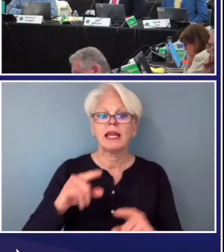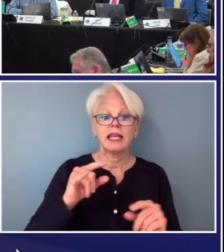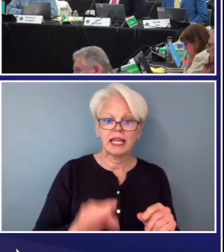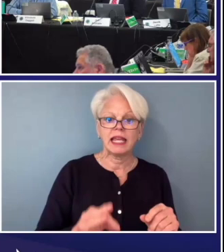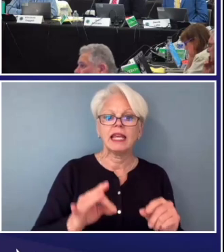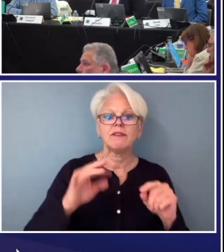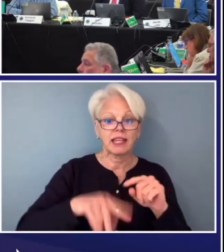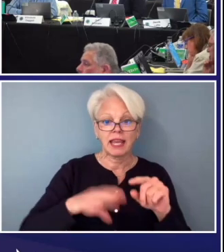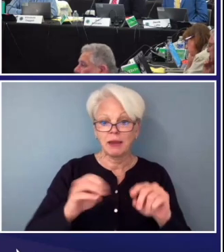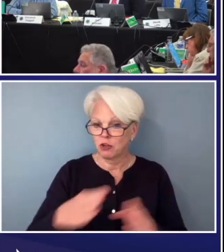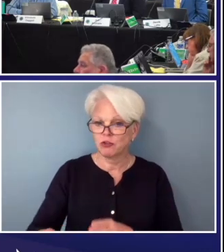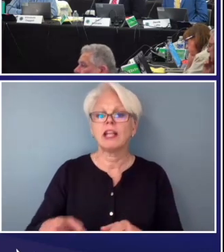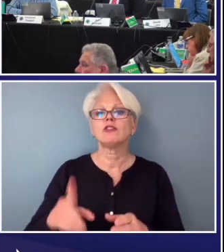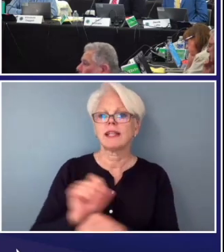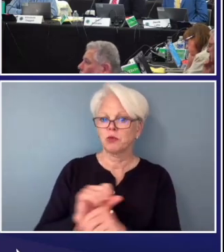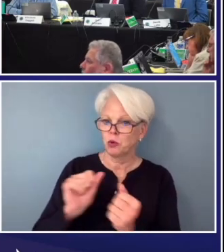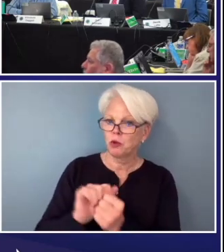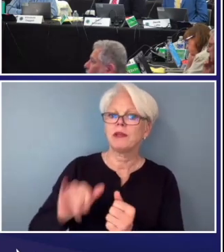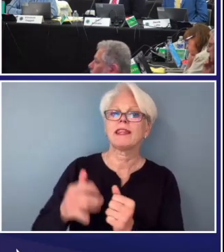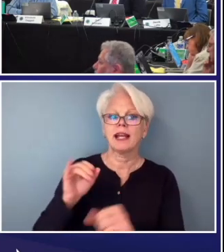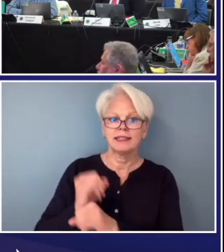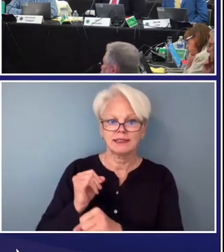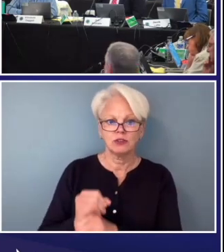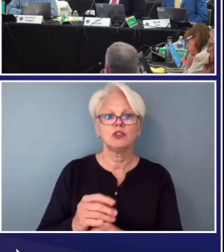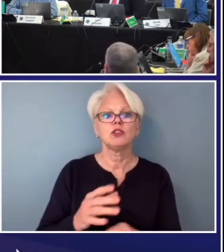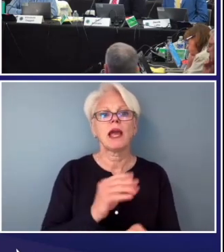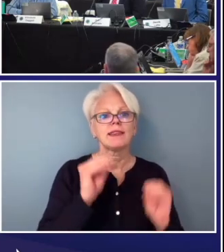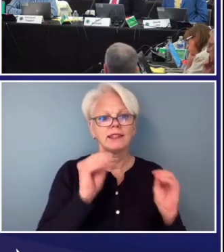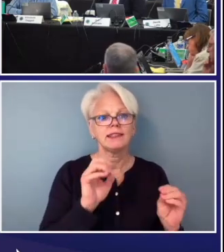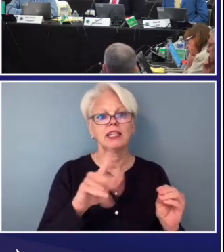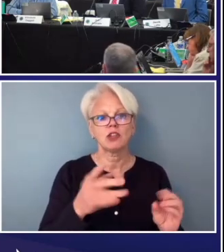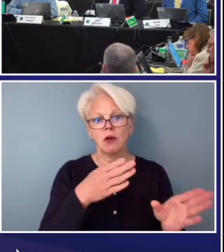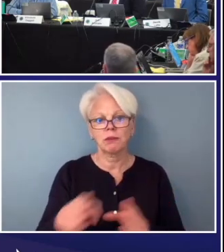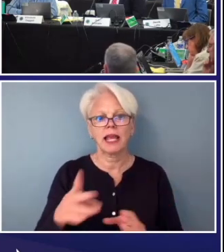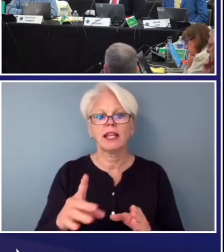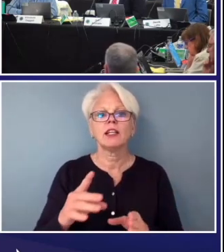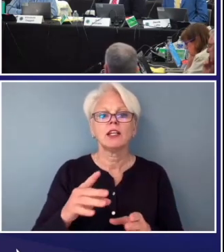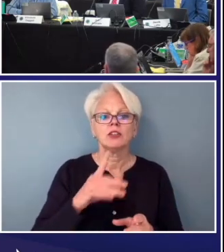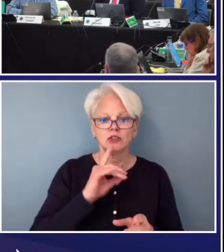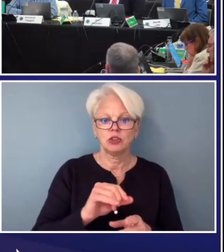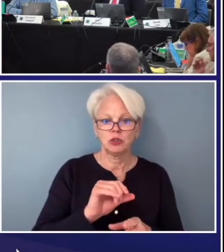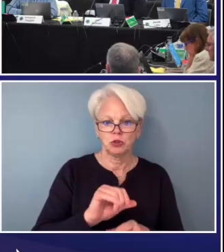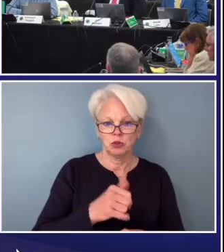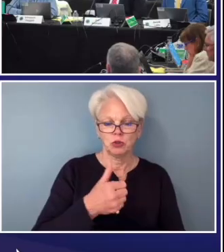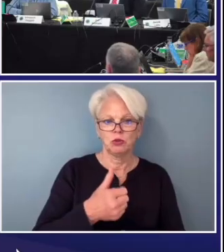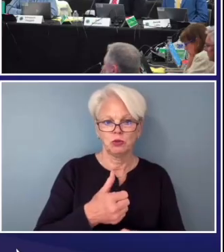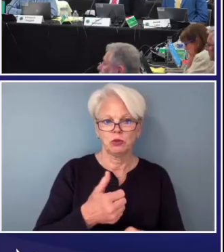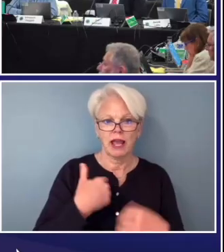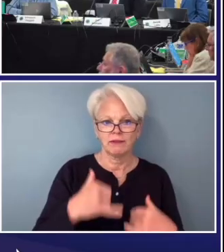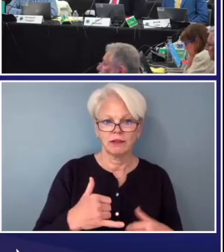Um, and the teachout plan to secure. So it is, I'm sorry, I think I might have, this might